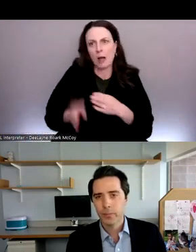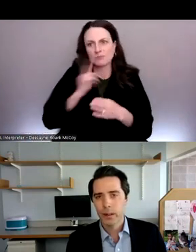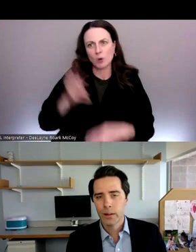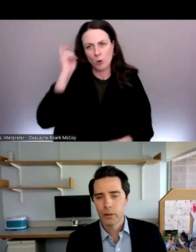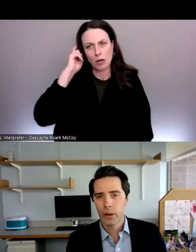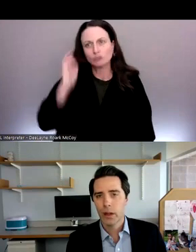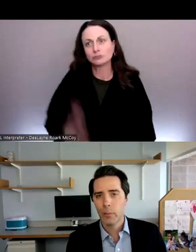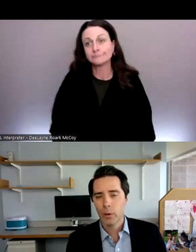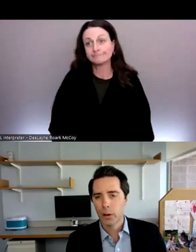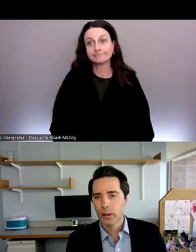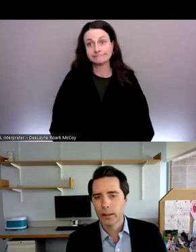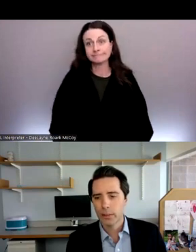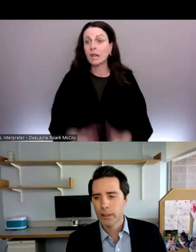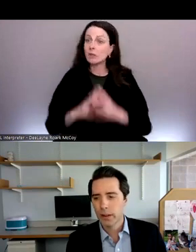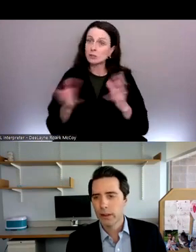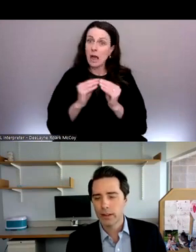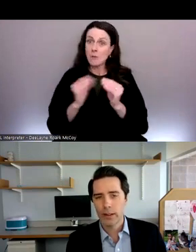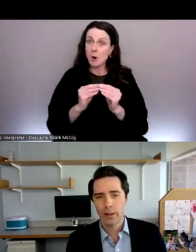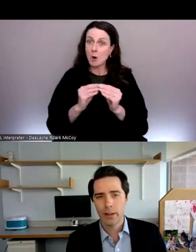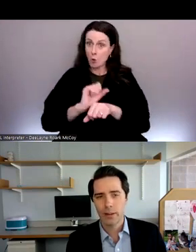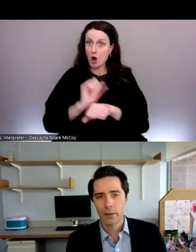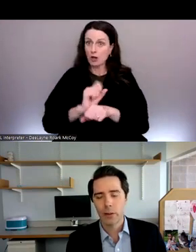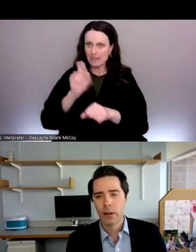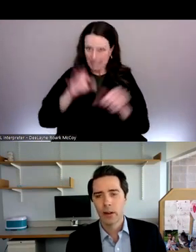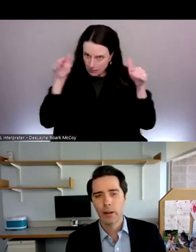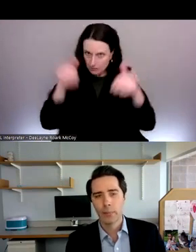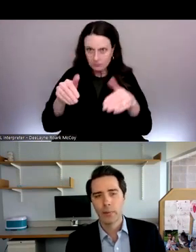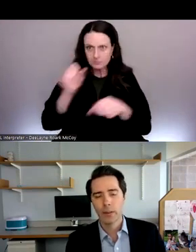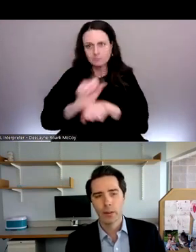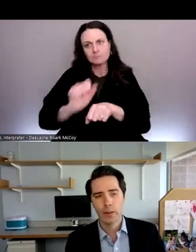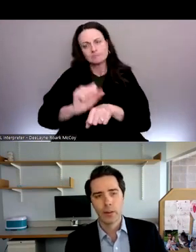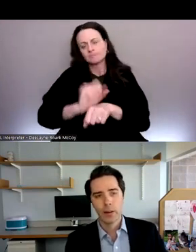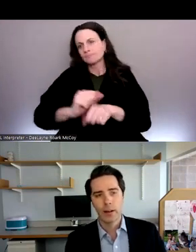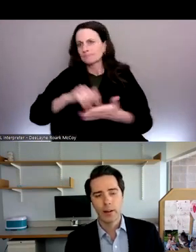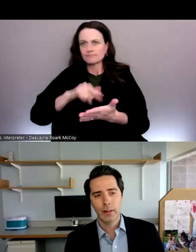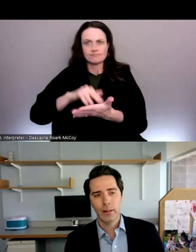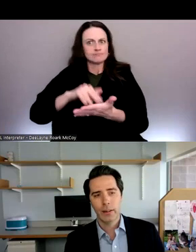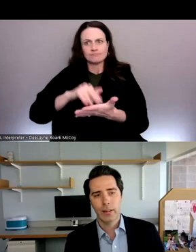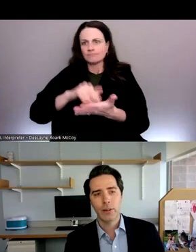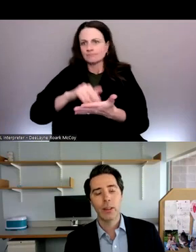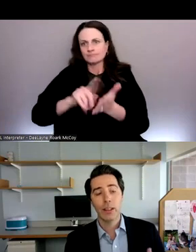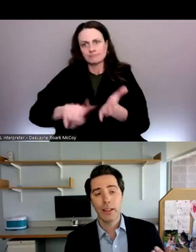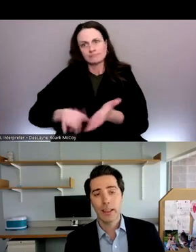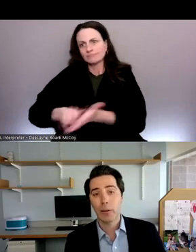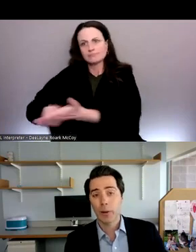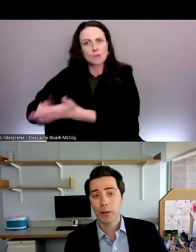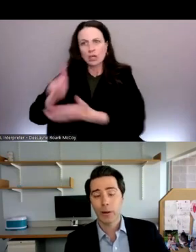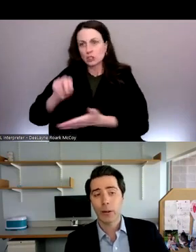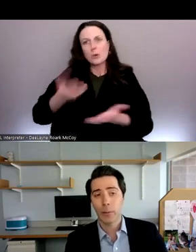there's a lot more work that needs to be done in this area to